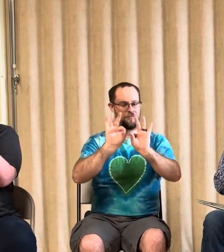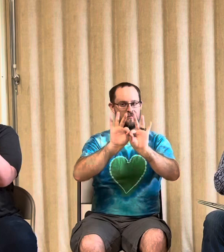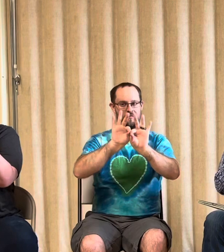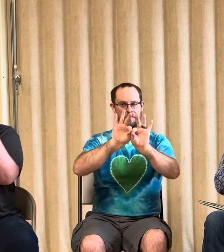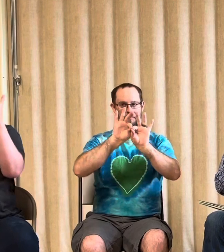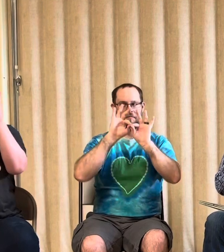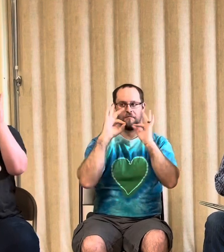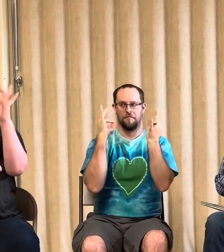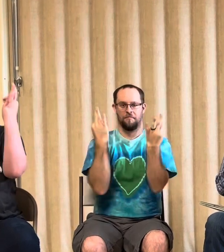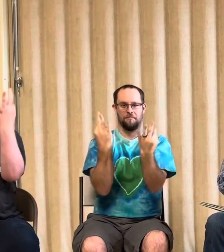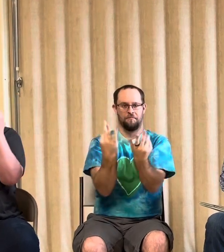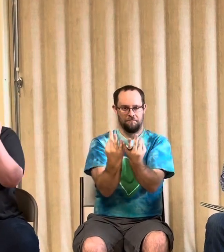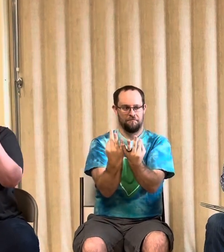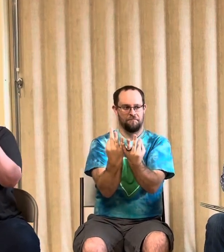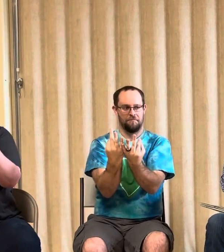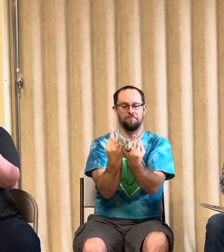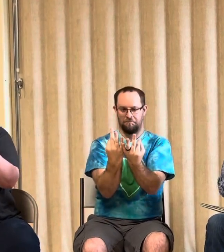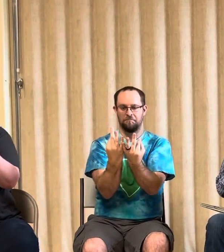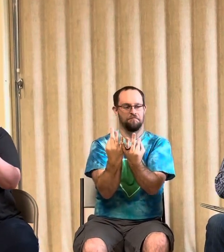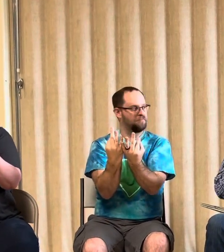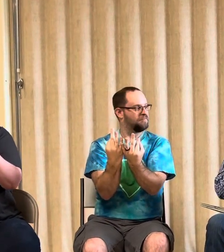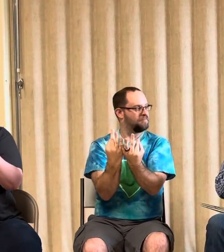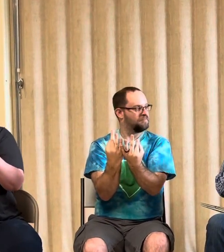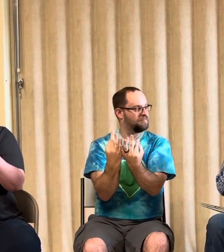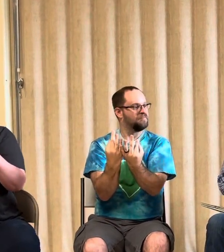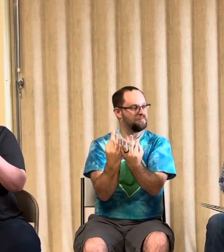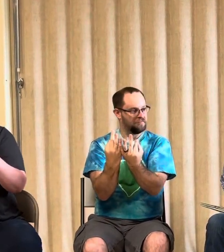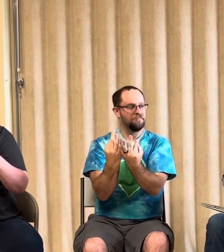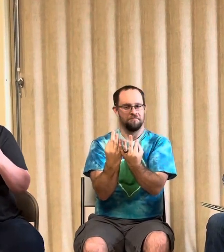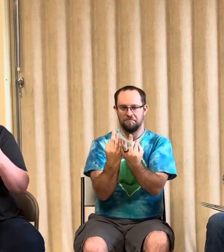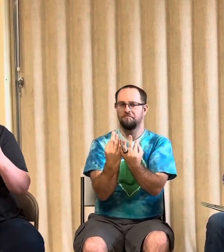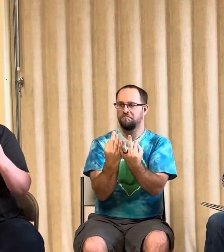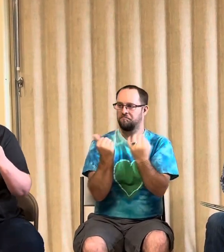"Family." BUSTER: Two "OKs"...